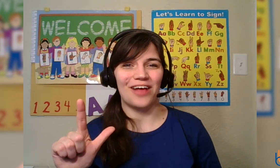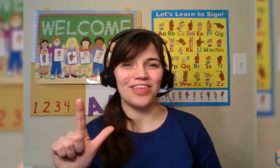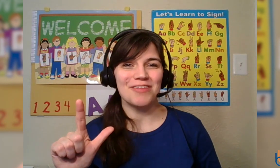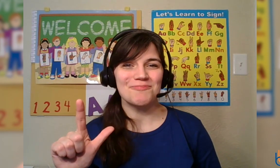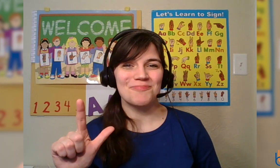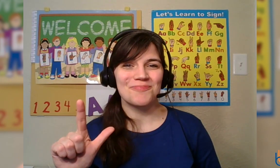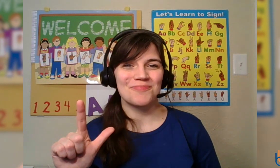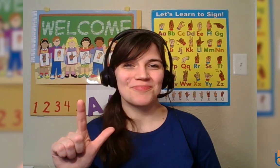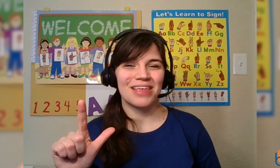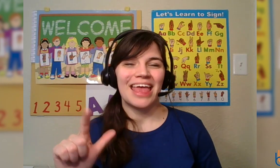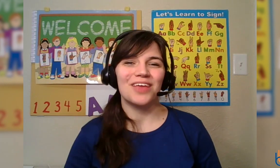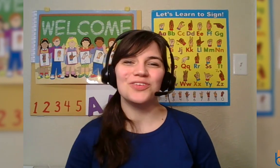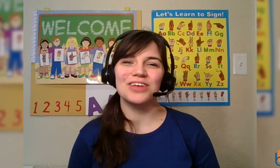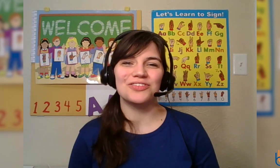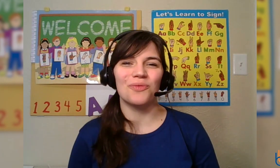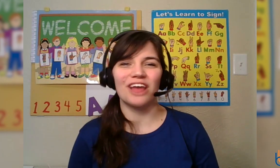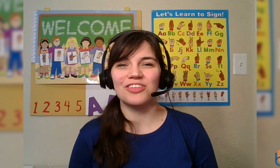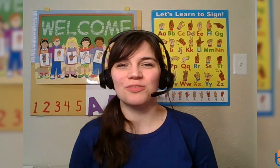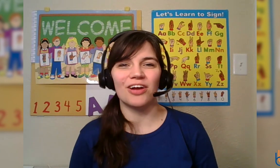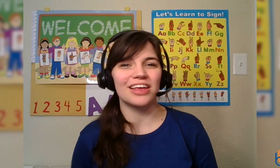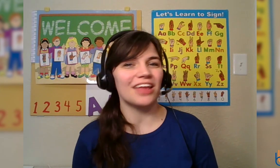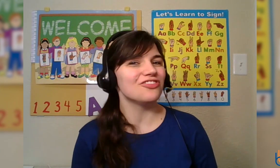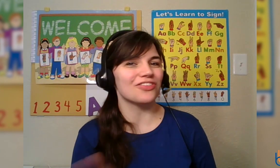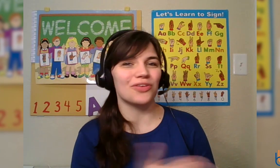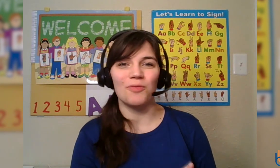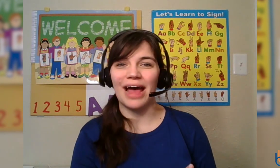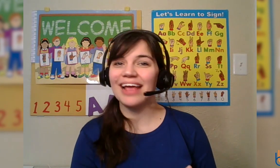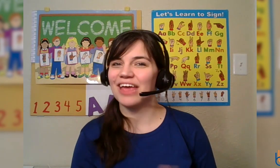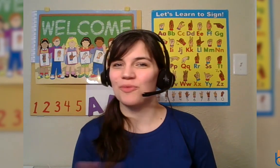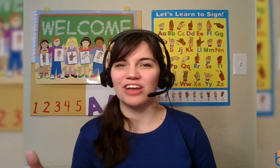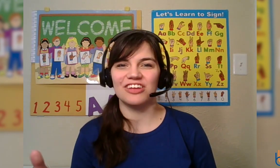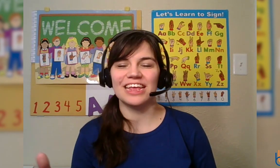you have that? If you need to watch this part again, just go back and watch it